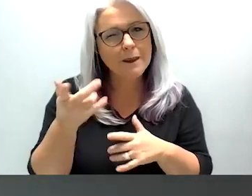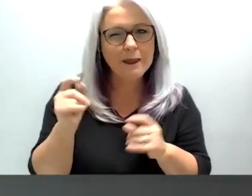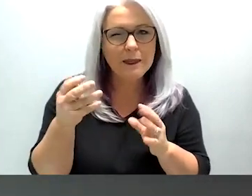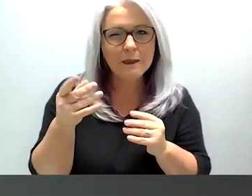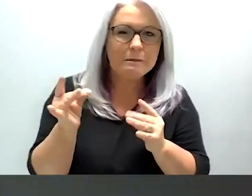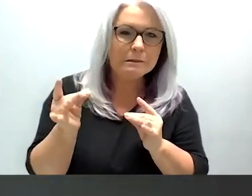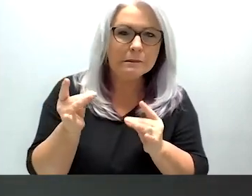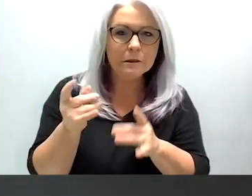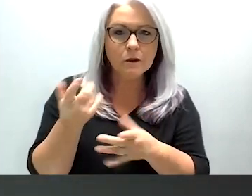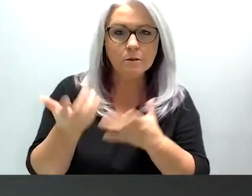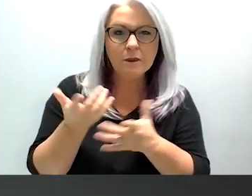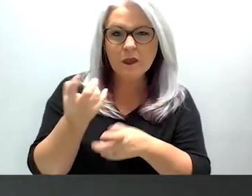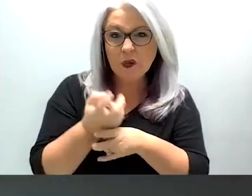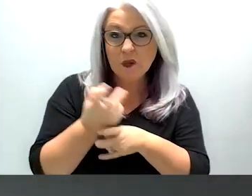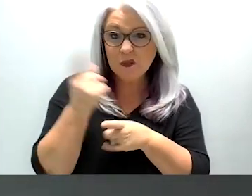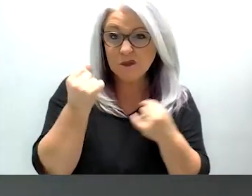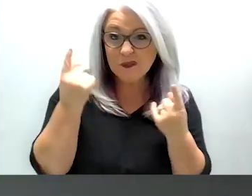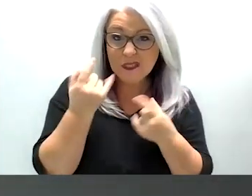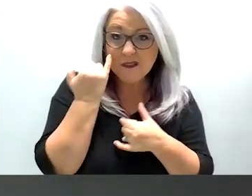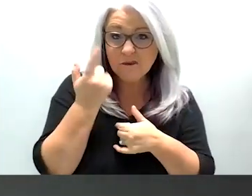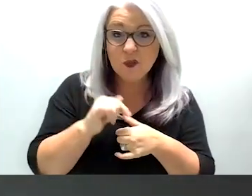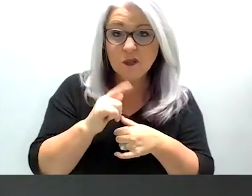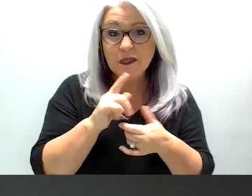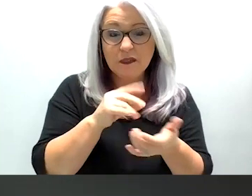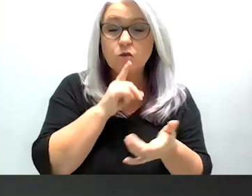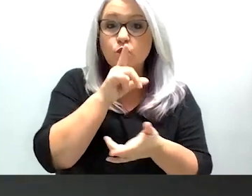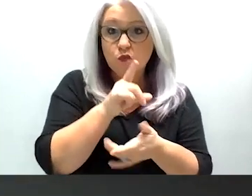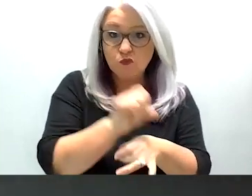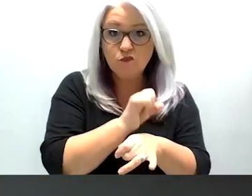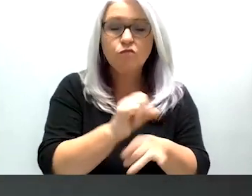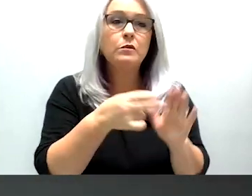if both of you might want to answer that from different